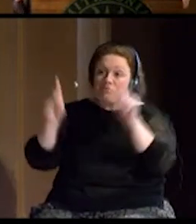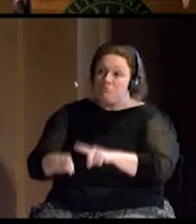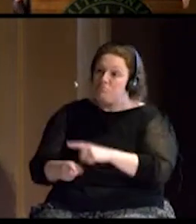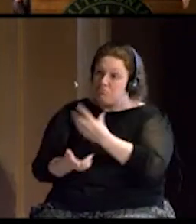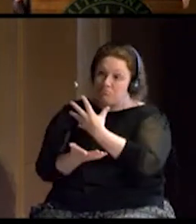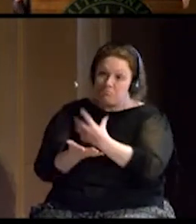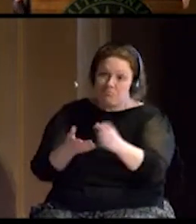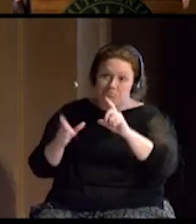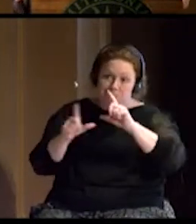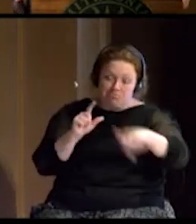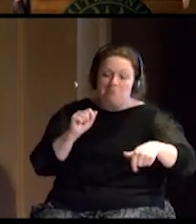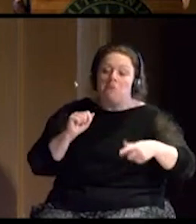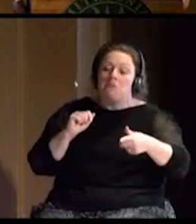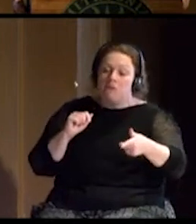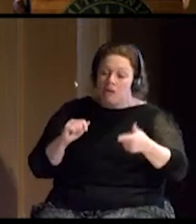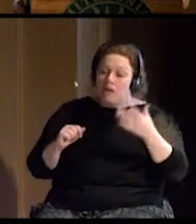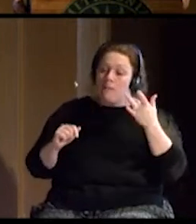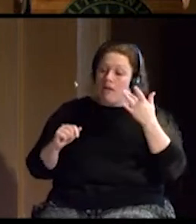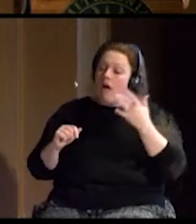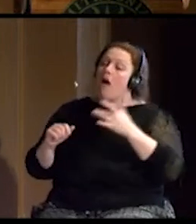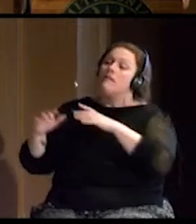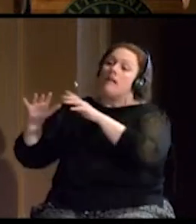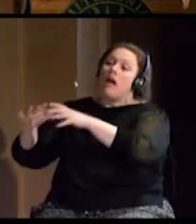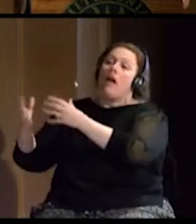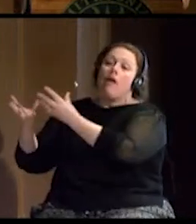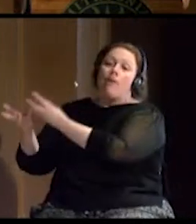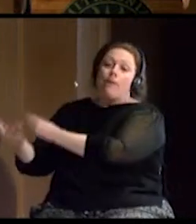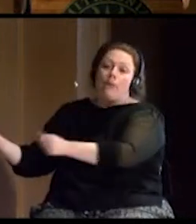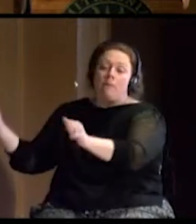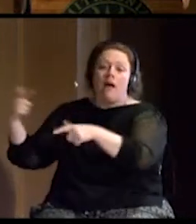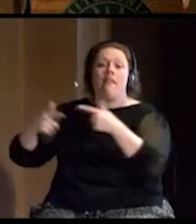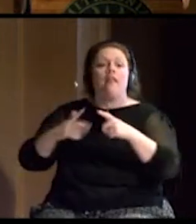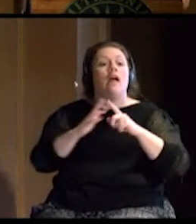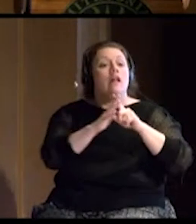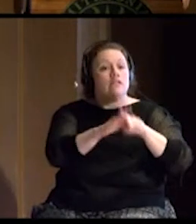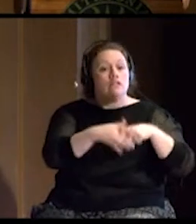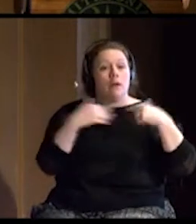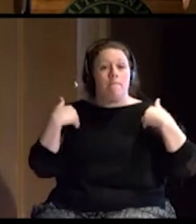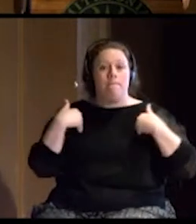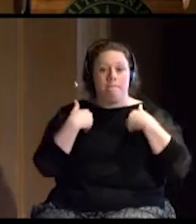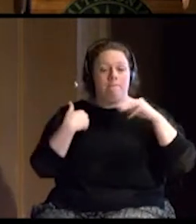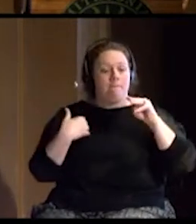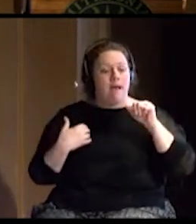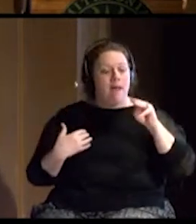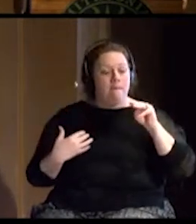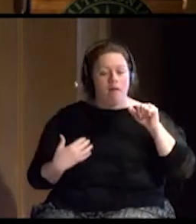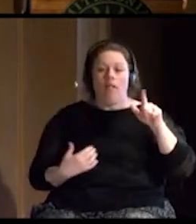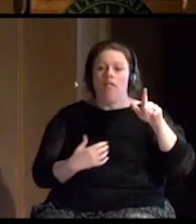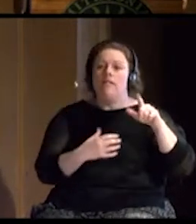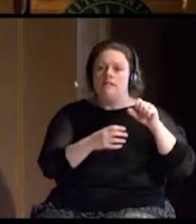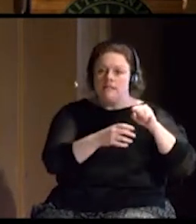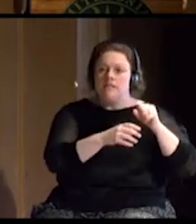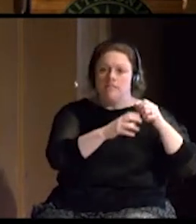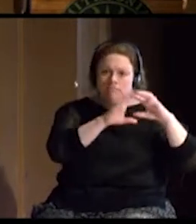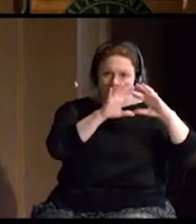to the radiation of mammals during the Cenozoic. But what about the marine fishes? So the studies based on the fossil records,